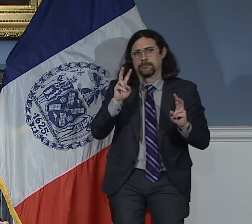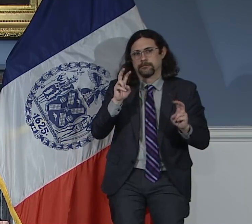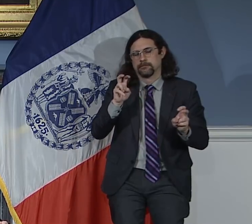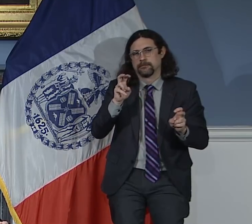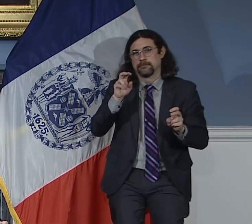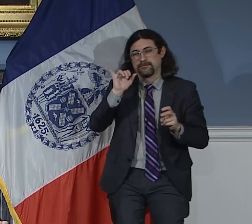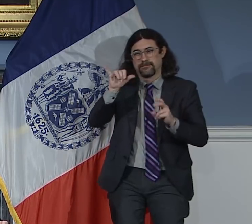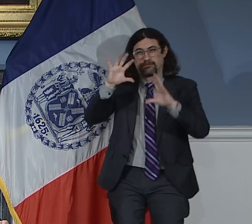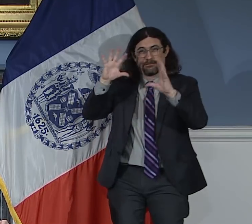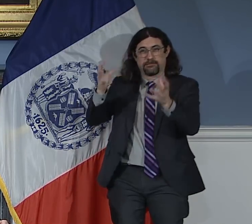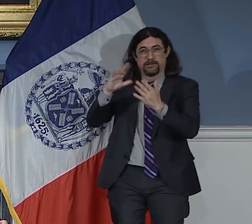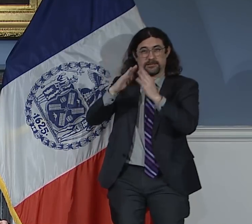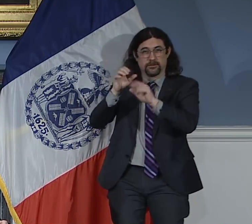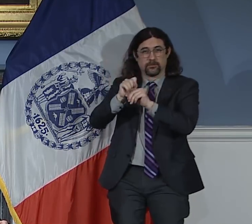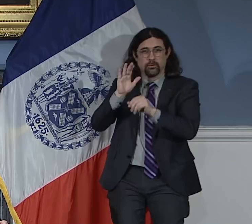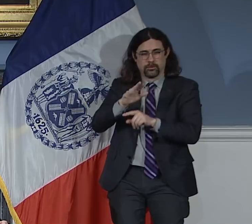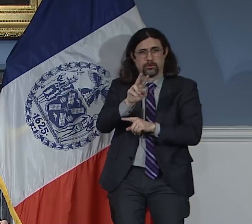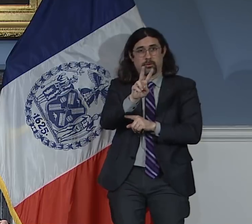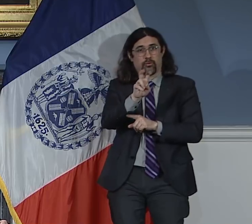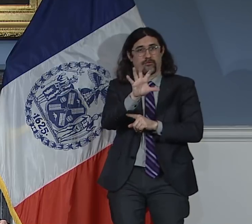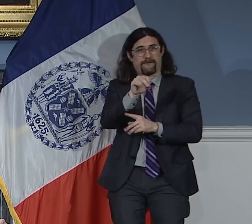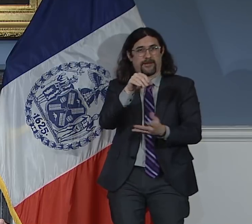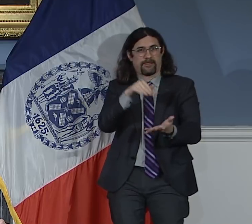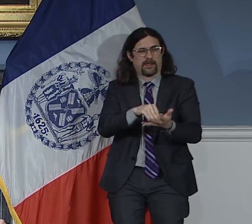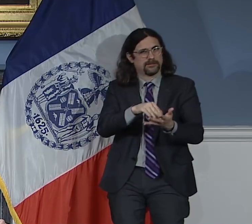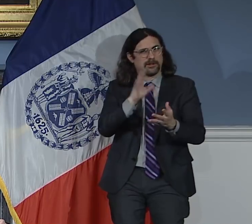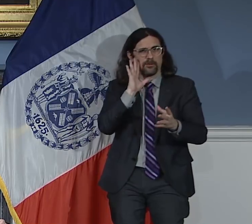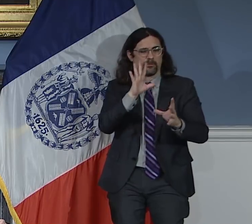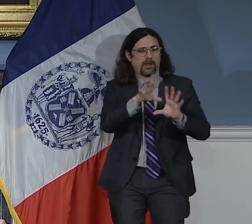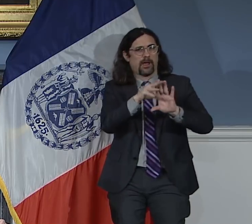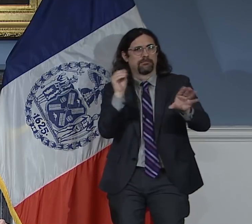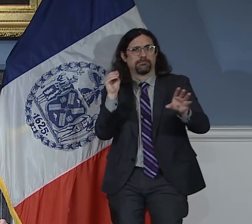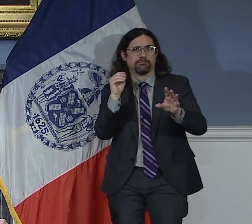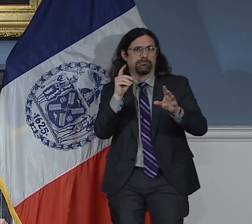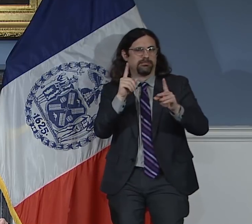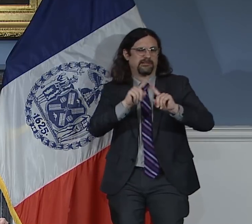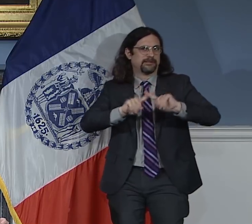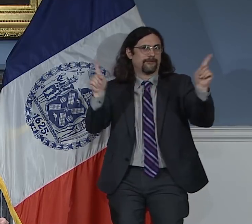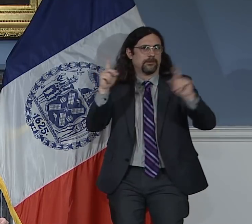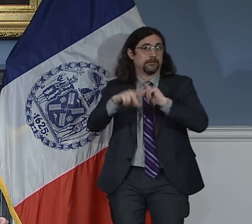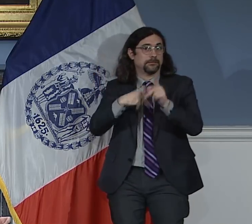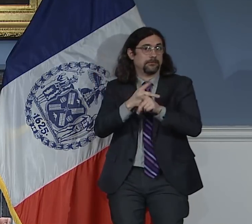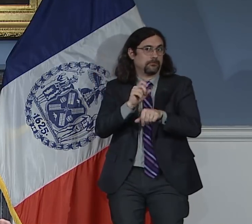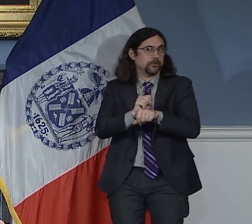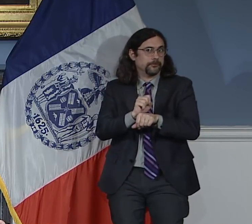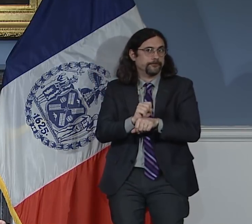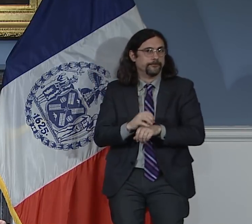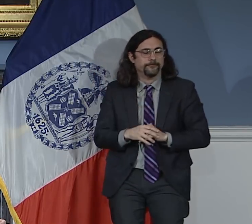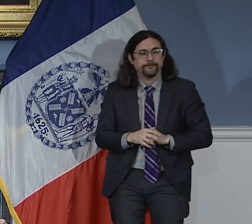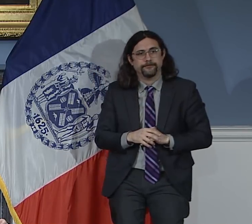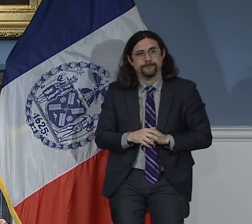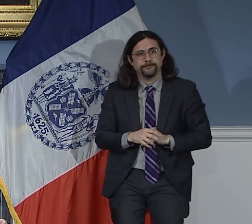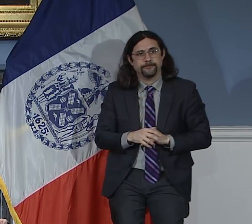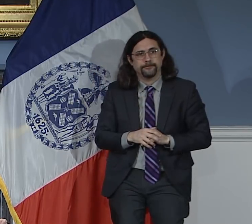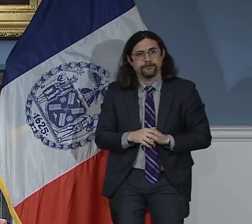TRADITIONAL WORK SITES AND WORKING FROM HOME UNLESS THEY ARE GIVEN A SPECIFIC ASSIGNMENT IN THE FIE ALDS RTPA O